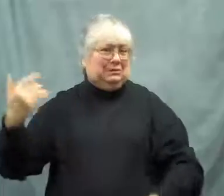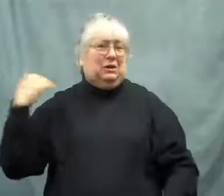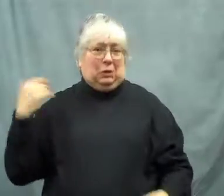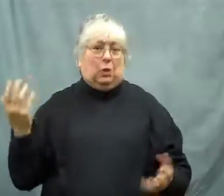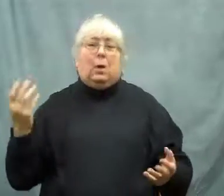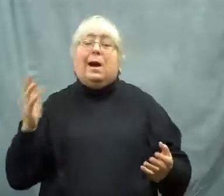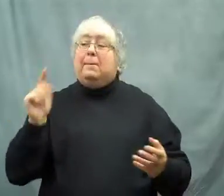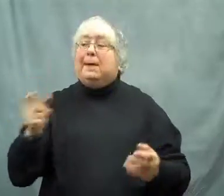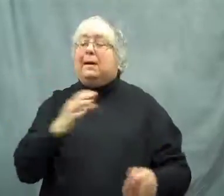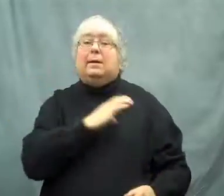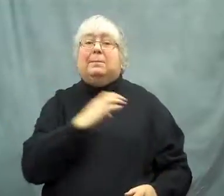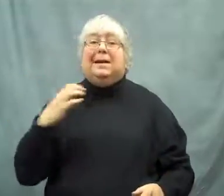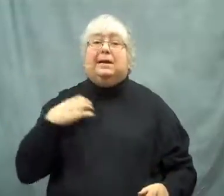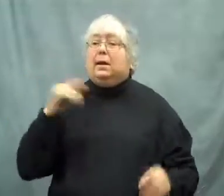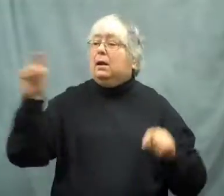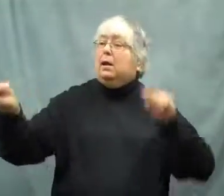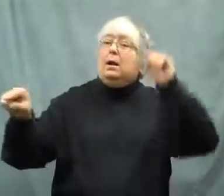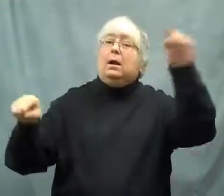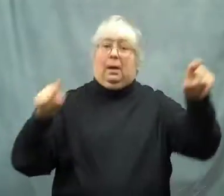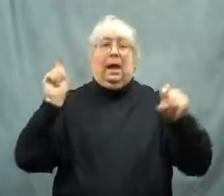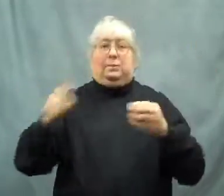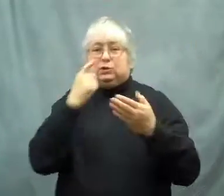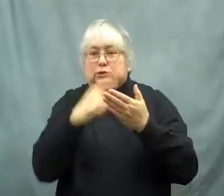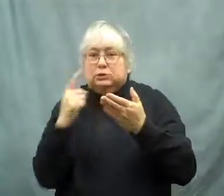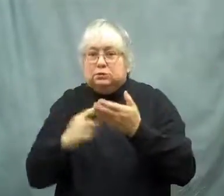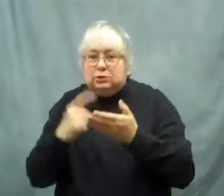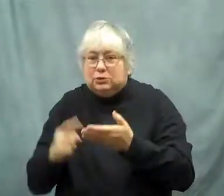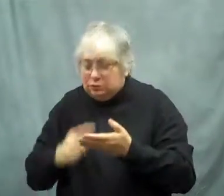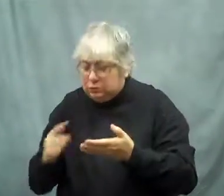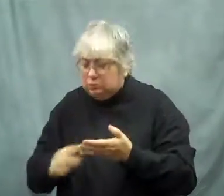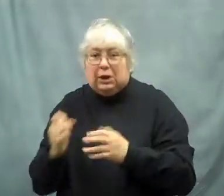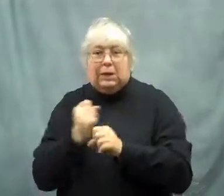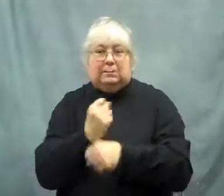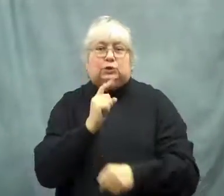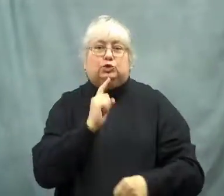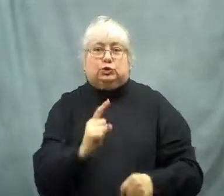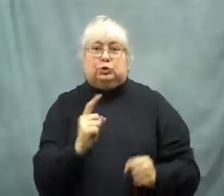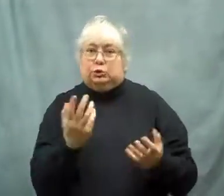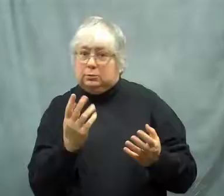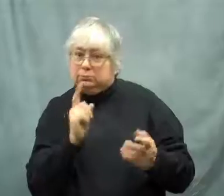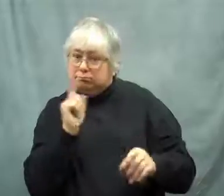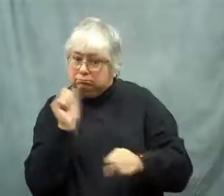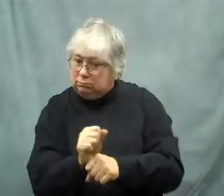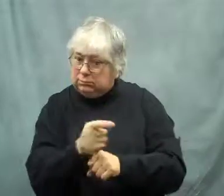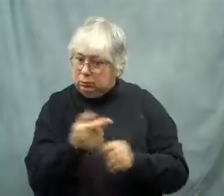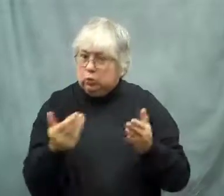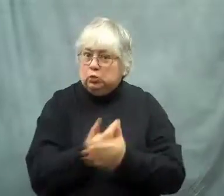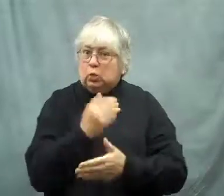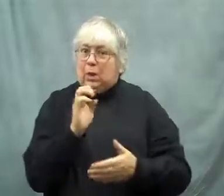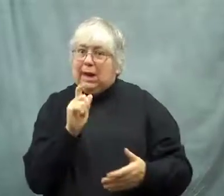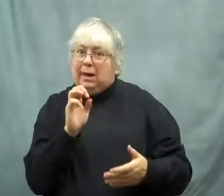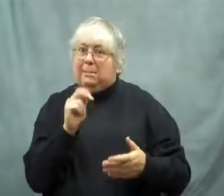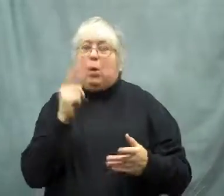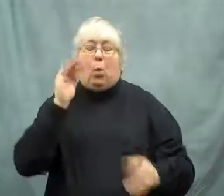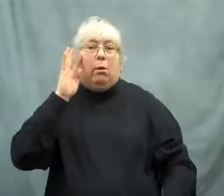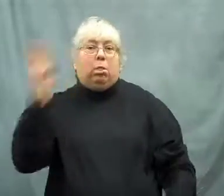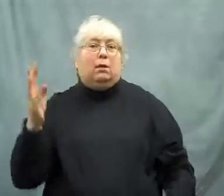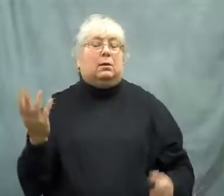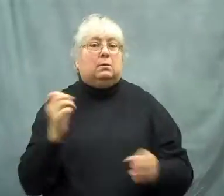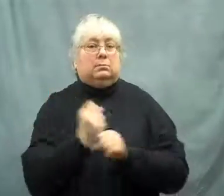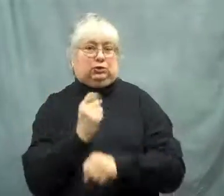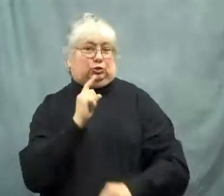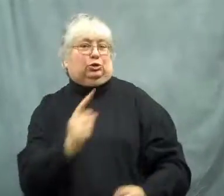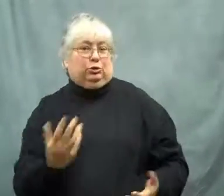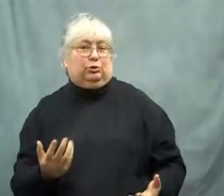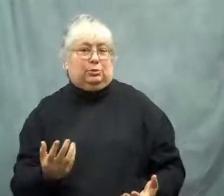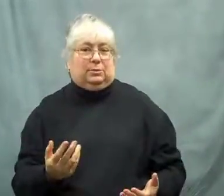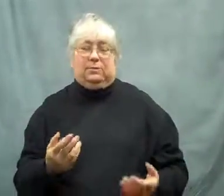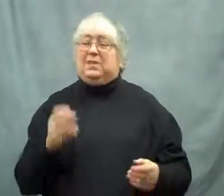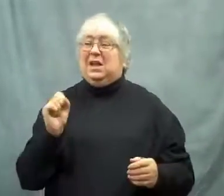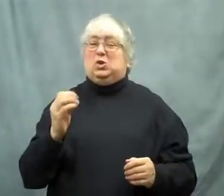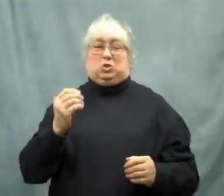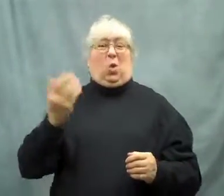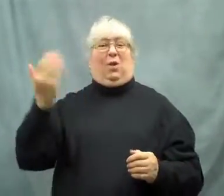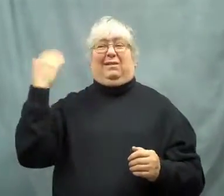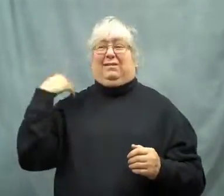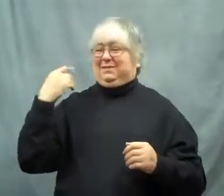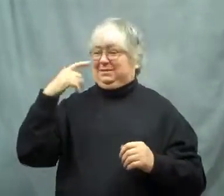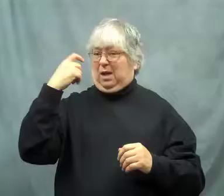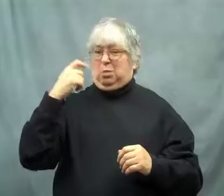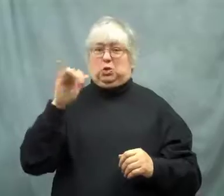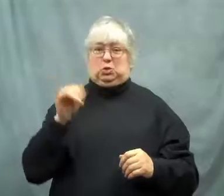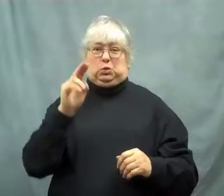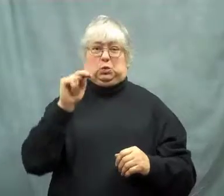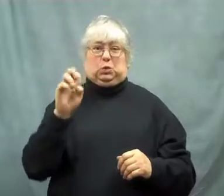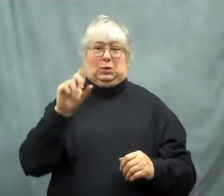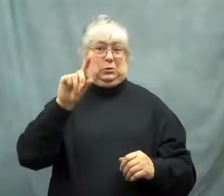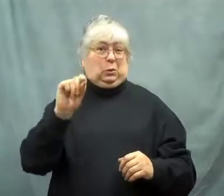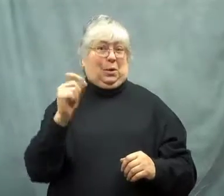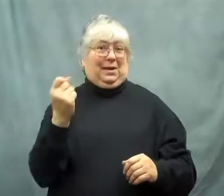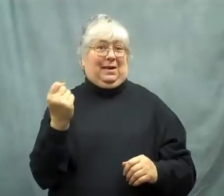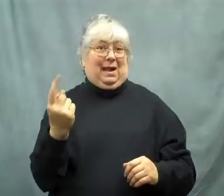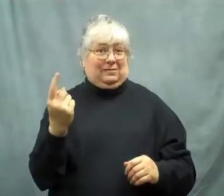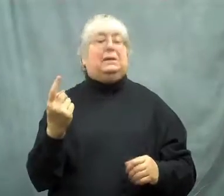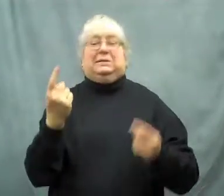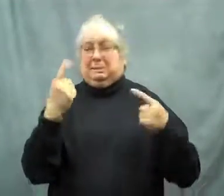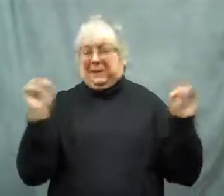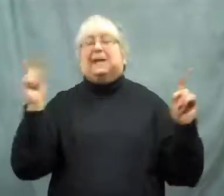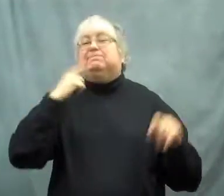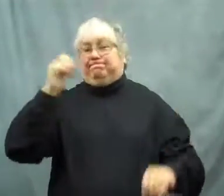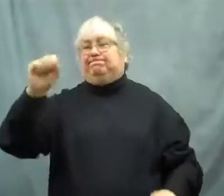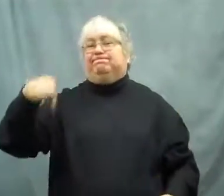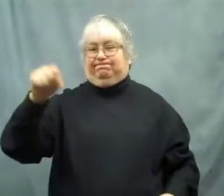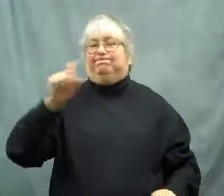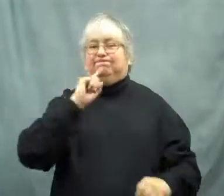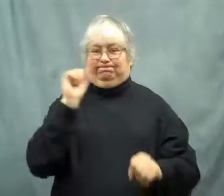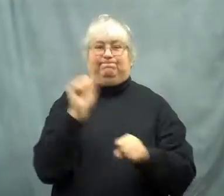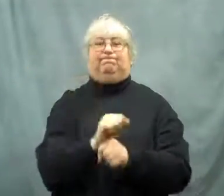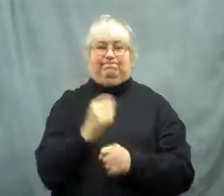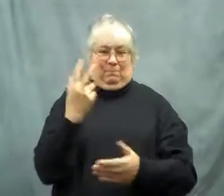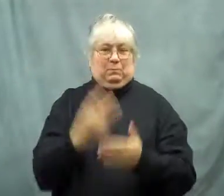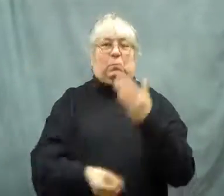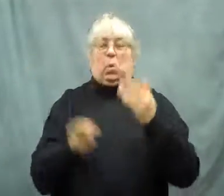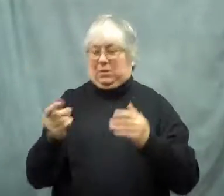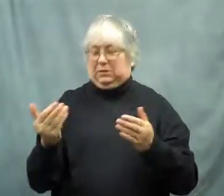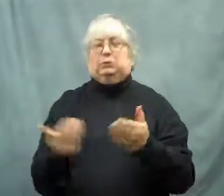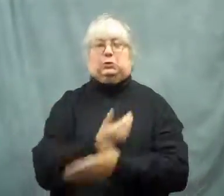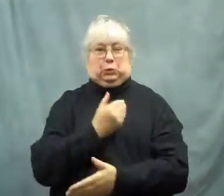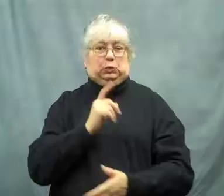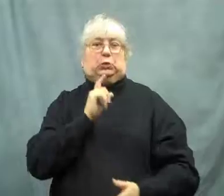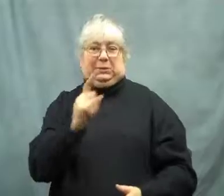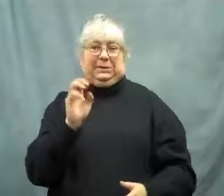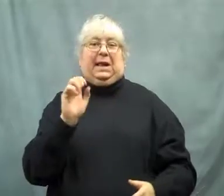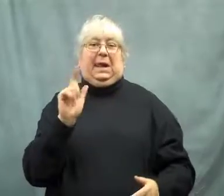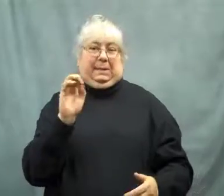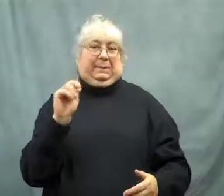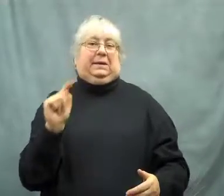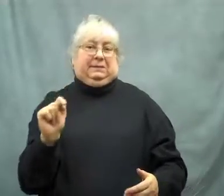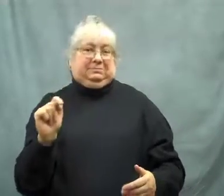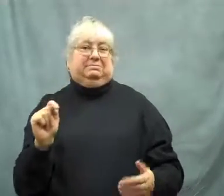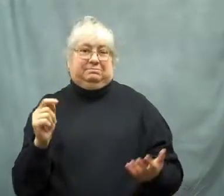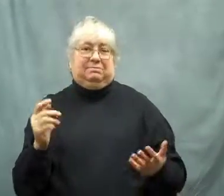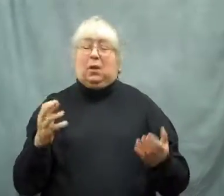They were verified at the Joint Institute for Nuclear Research in Dubna, Russia.